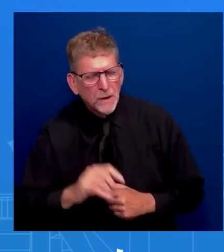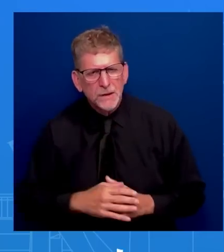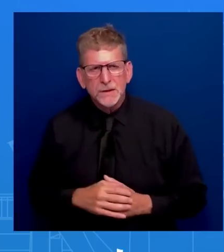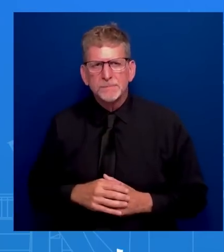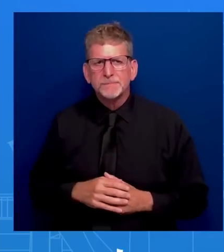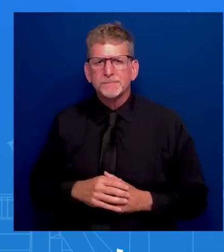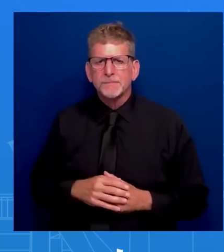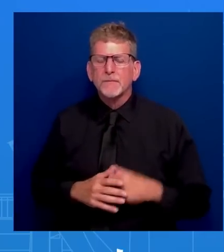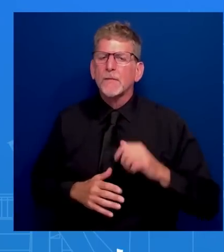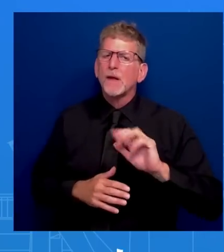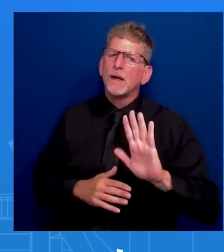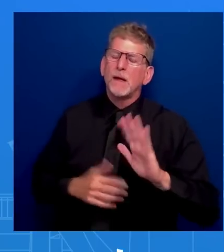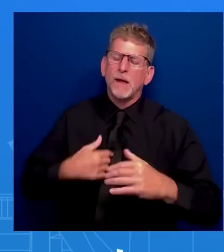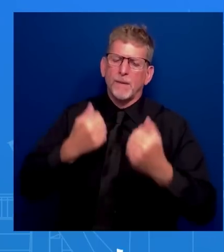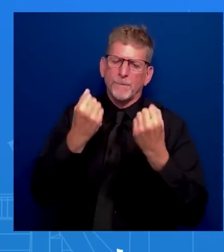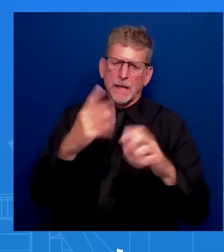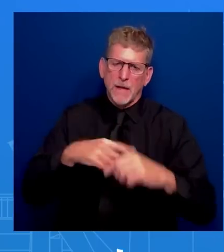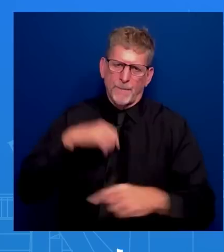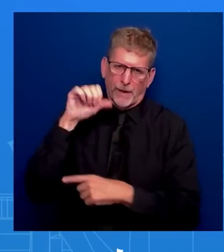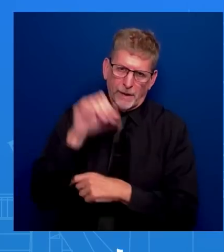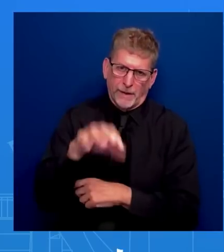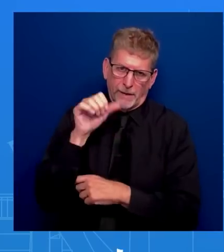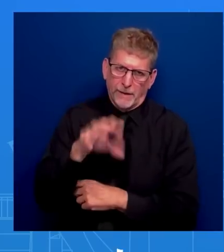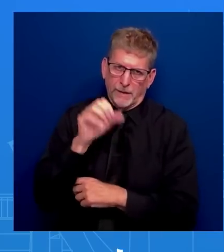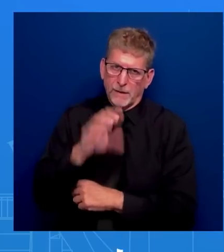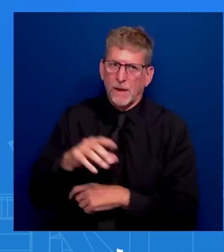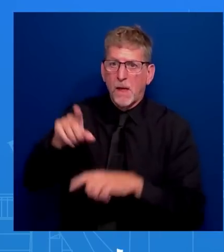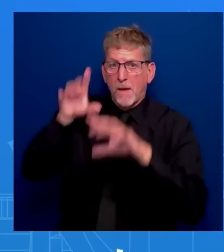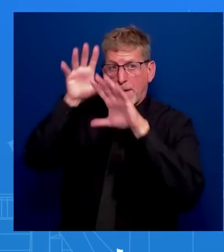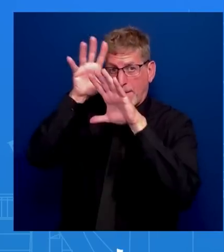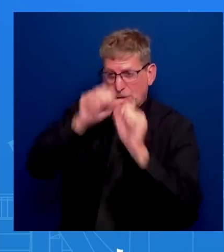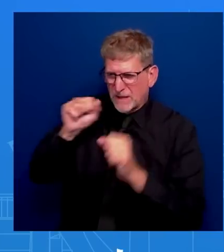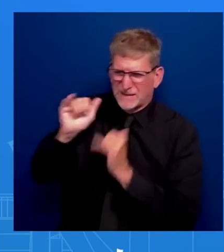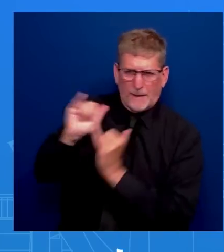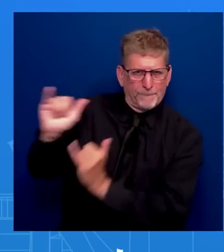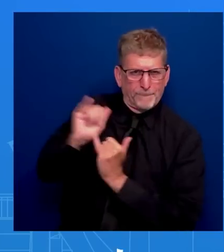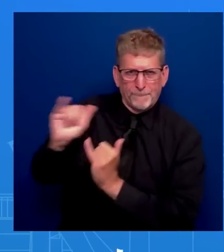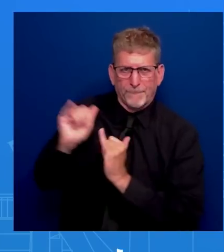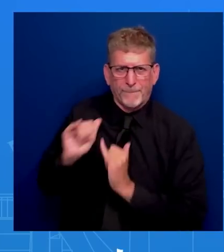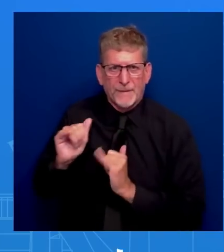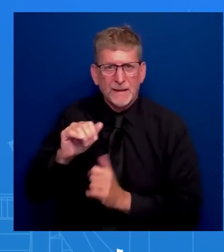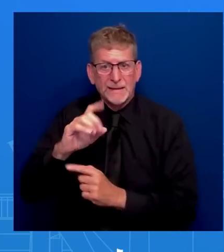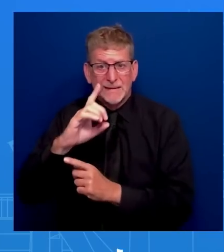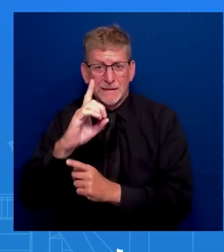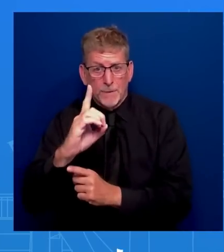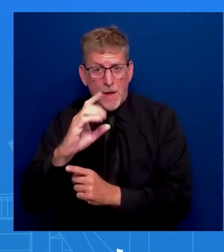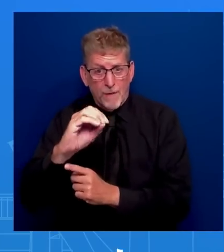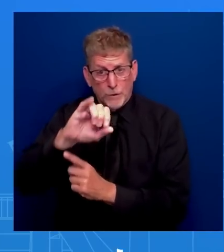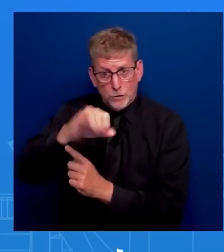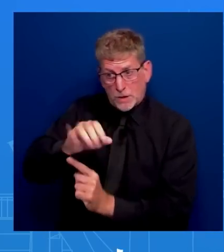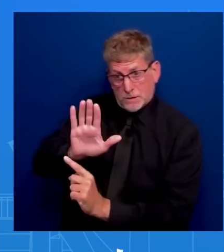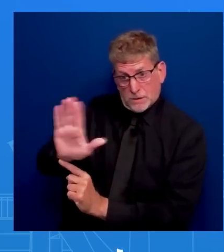The Justice Department conducts investigations independently, and we leave any law enforcement matters to them.